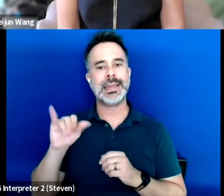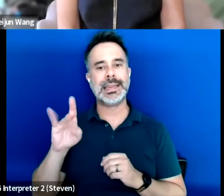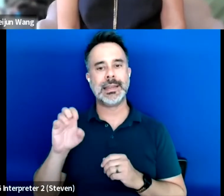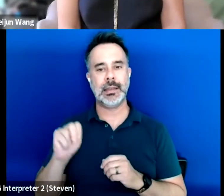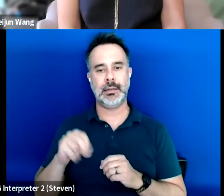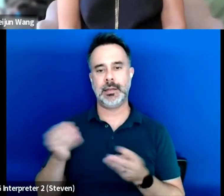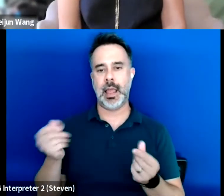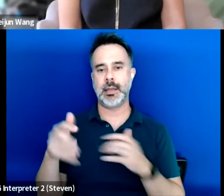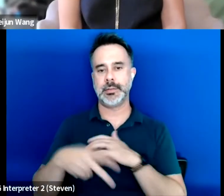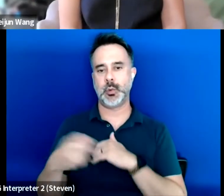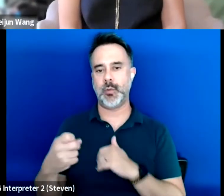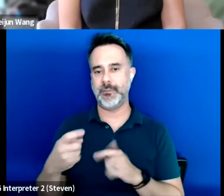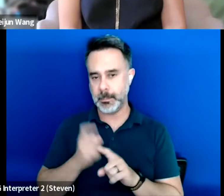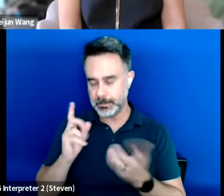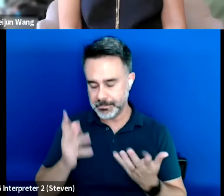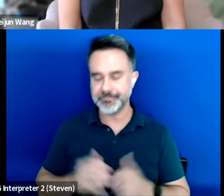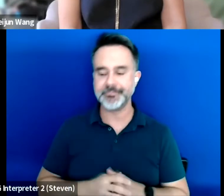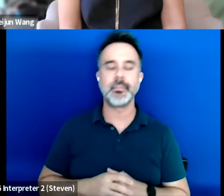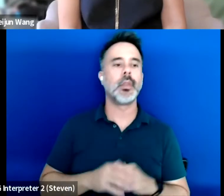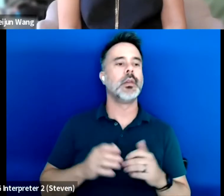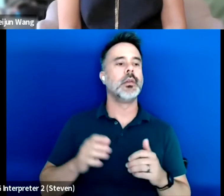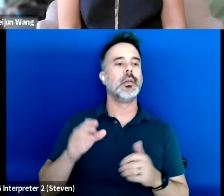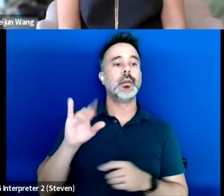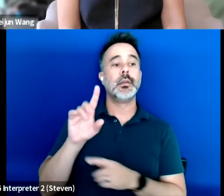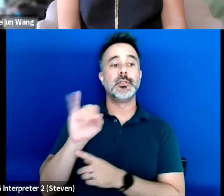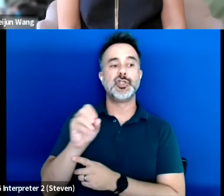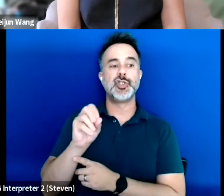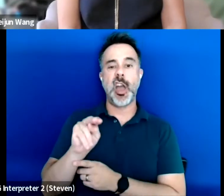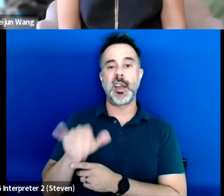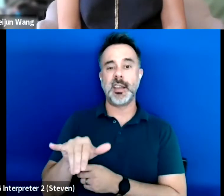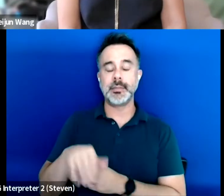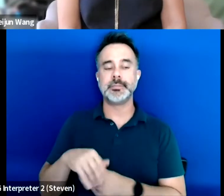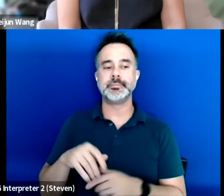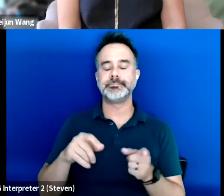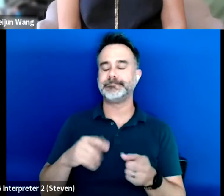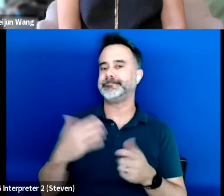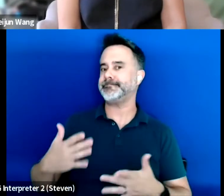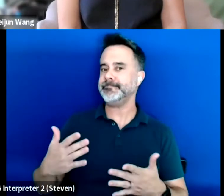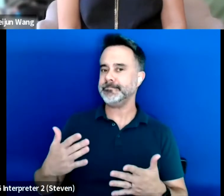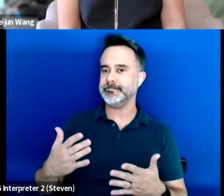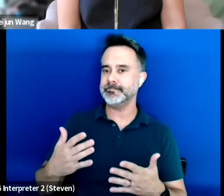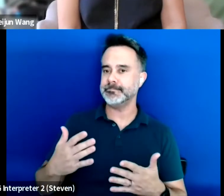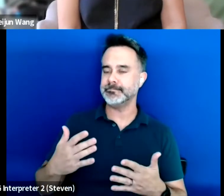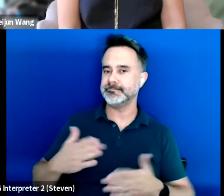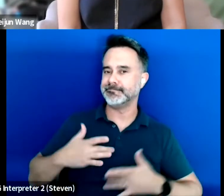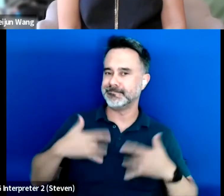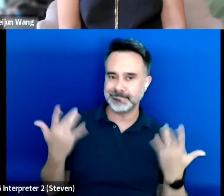It sets me on autopilot, allowing other parts of my brain to refine my random, undefined ideas.